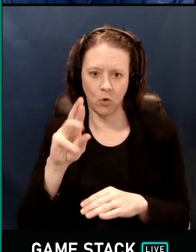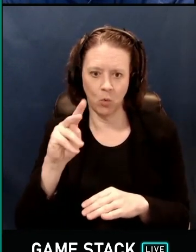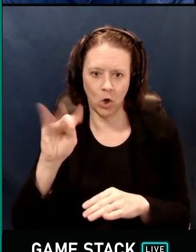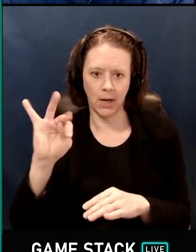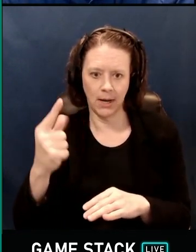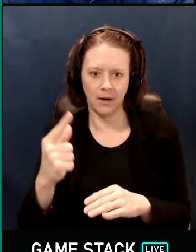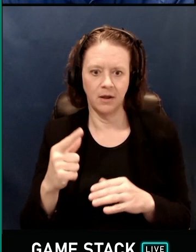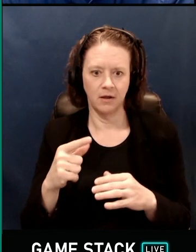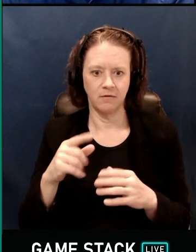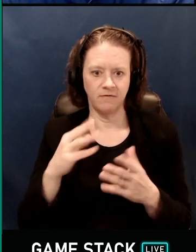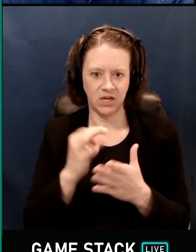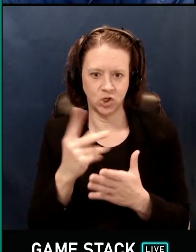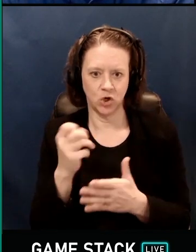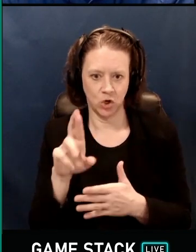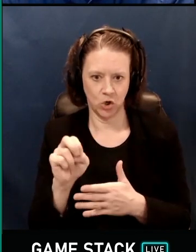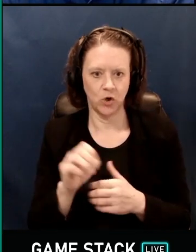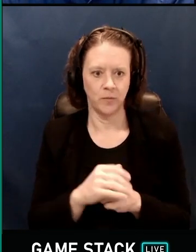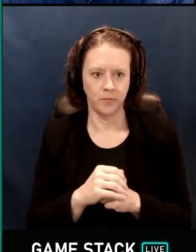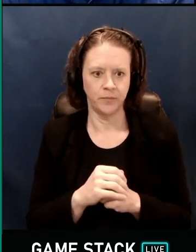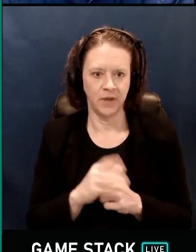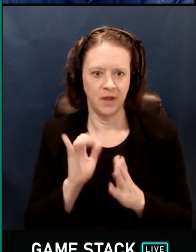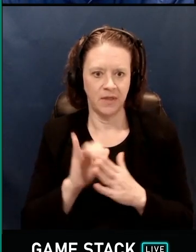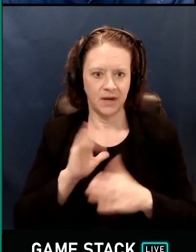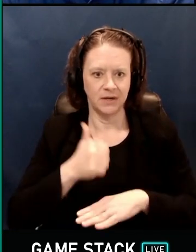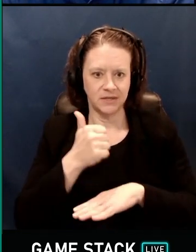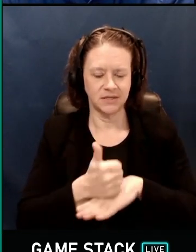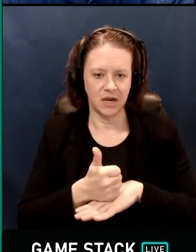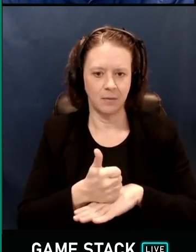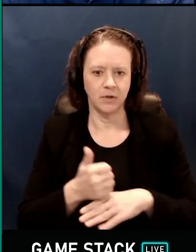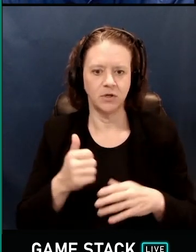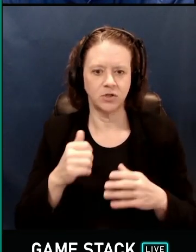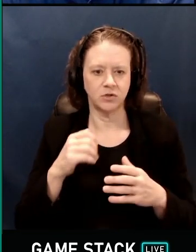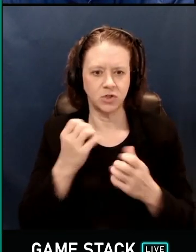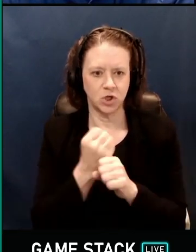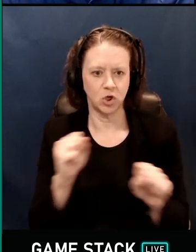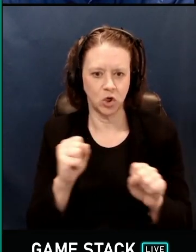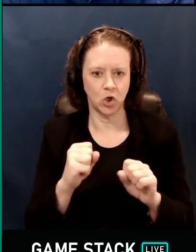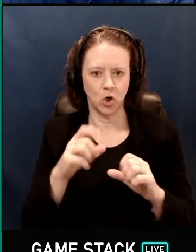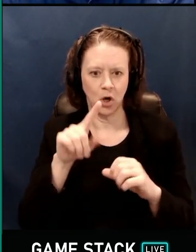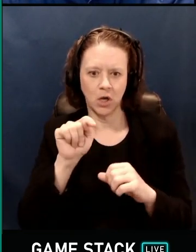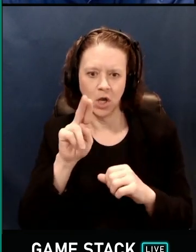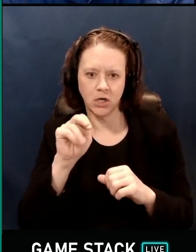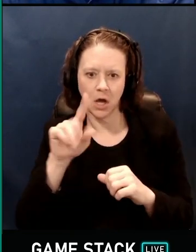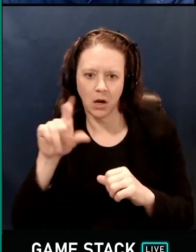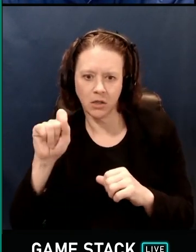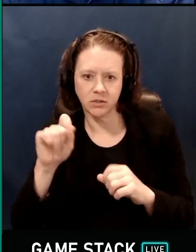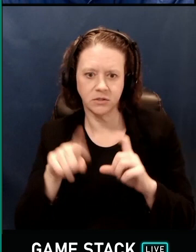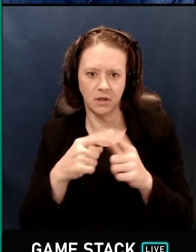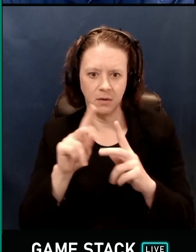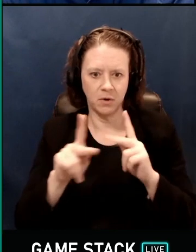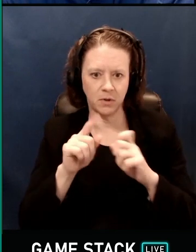It can establish secure tunnels that enable remote clients to access the license server.